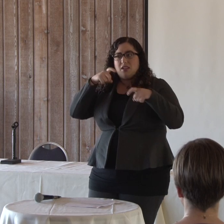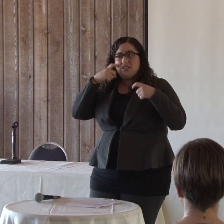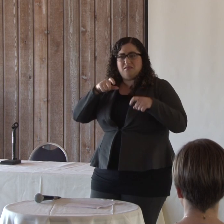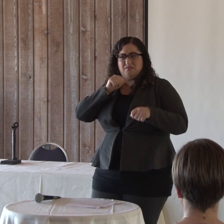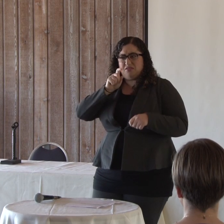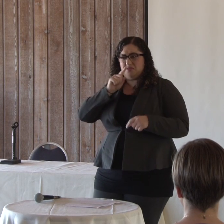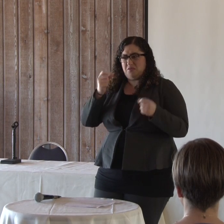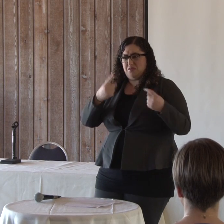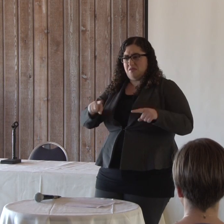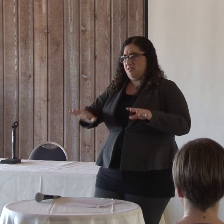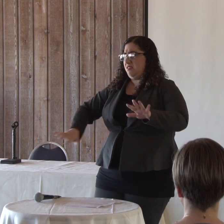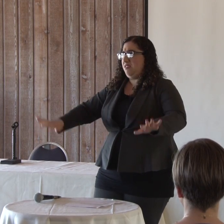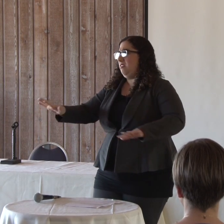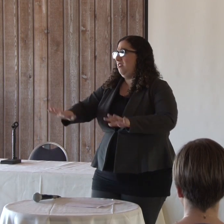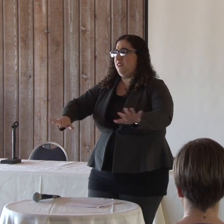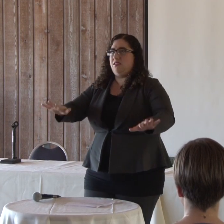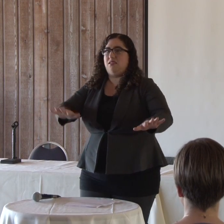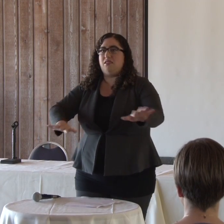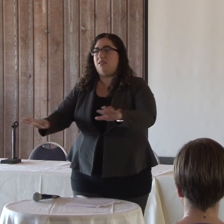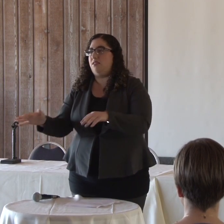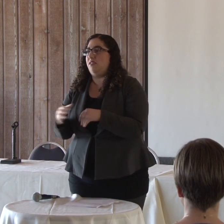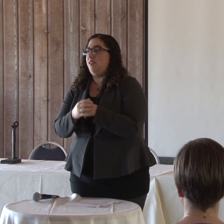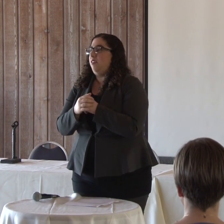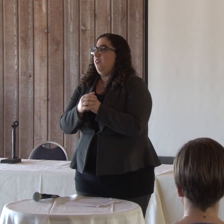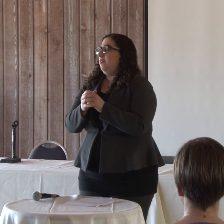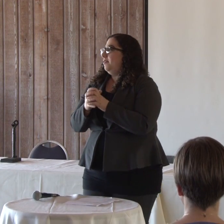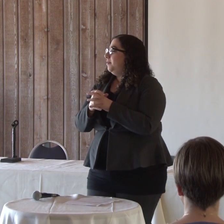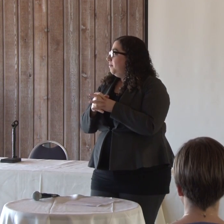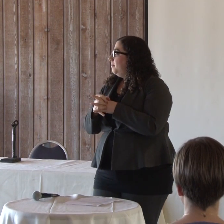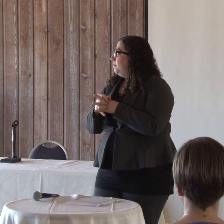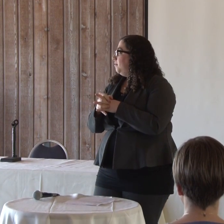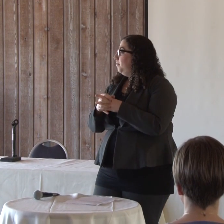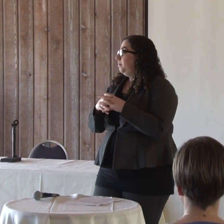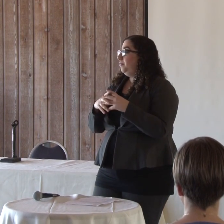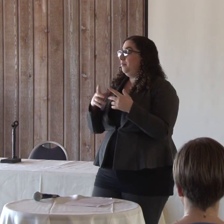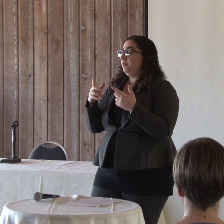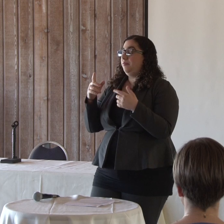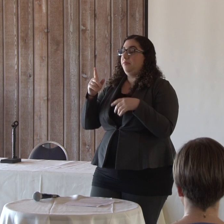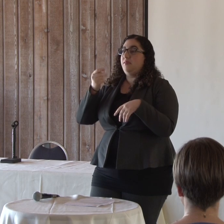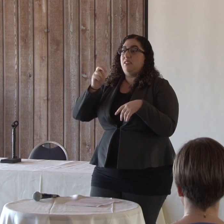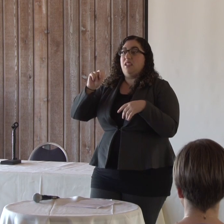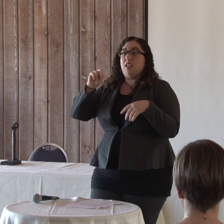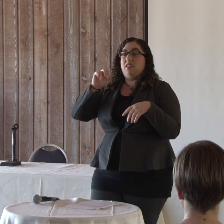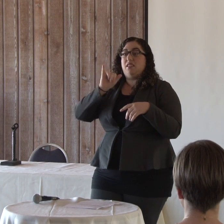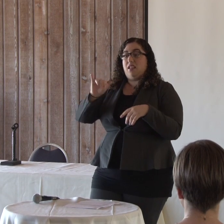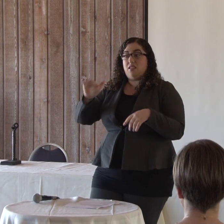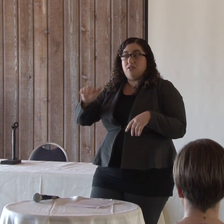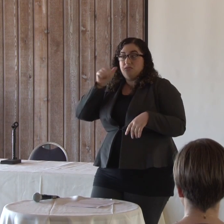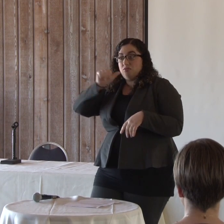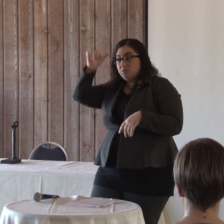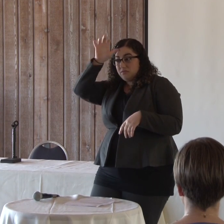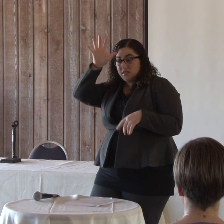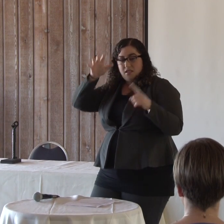And the girl could see this boy through the hole in the wall. And the boy started to cry. He has being deaf and blind he didn't know what was